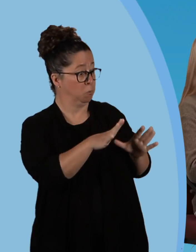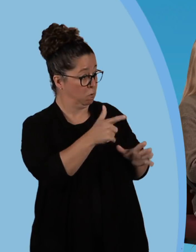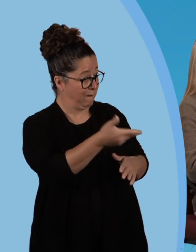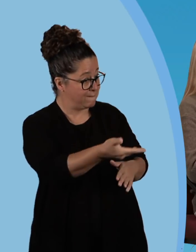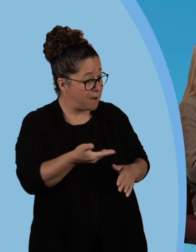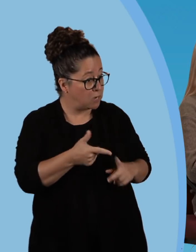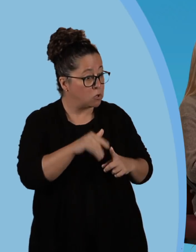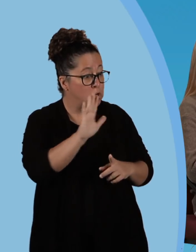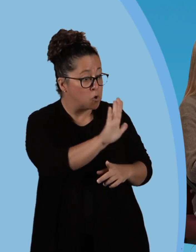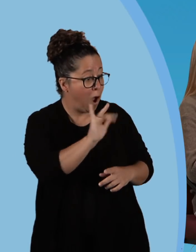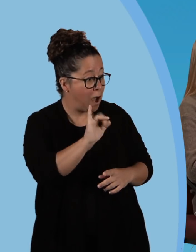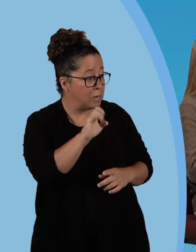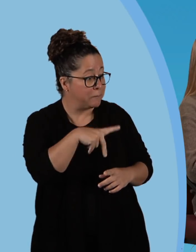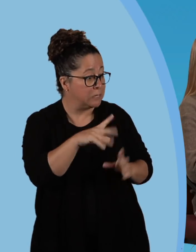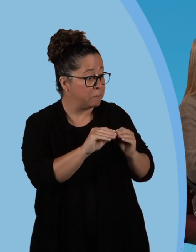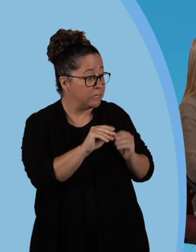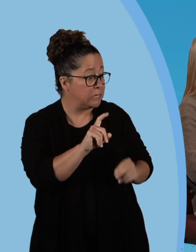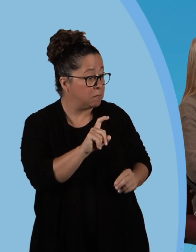invited to your IEP meetings?